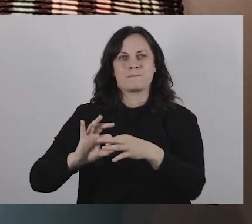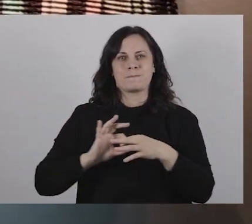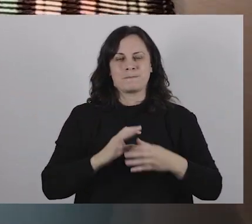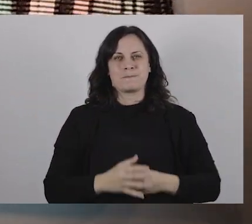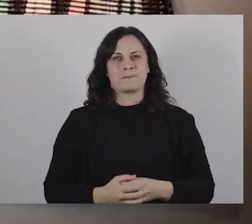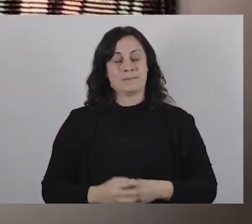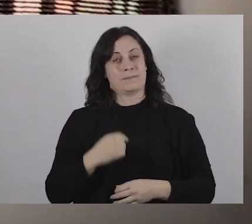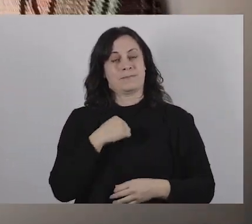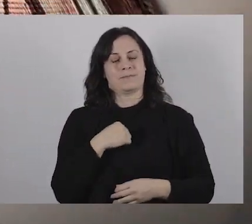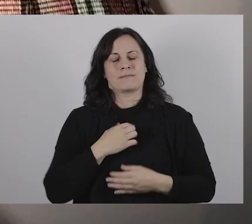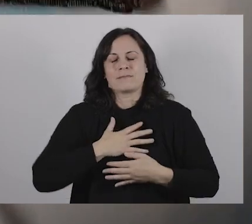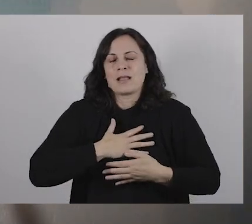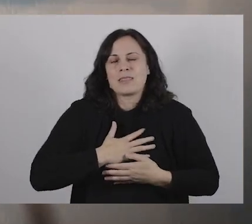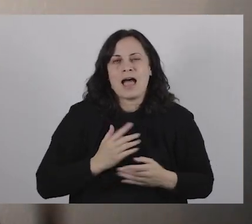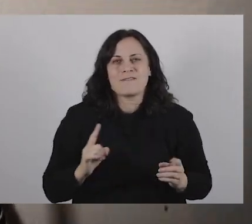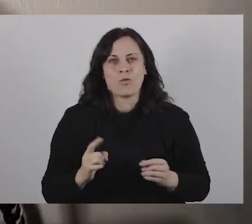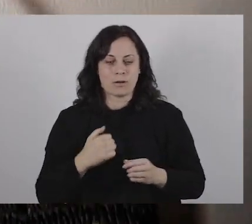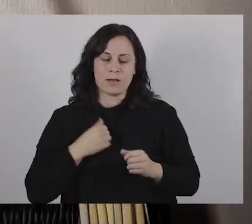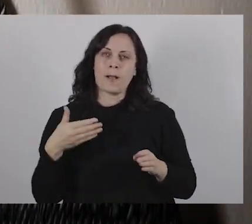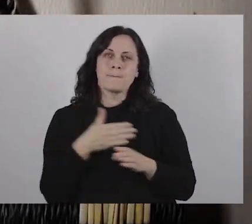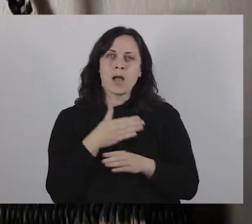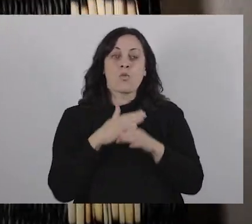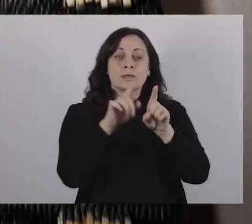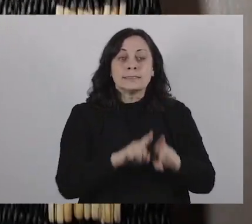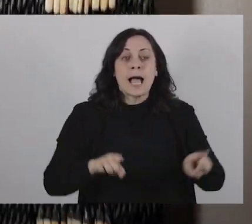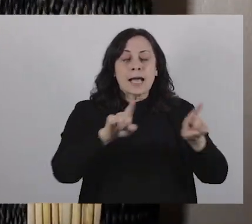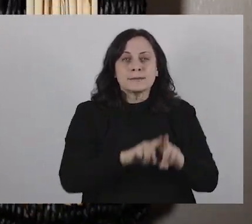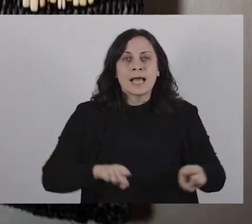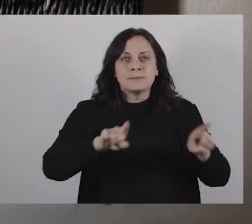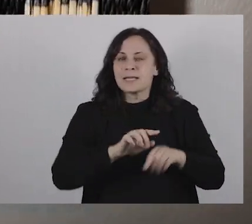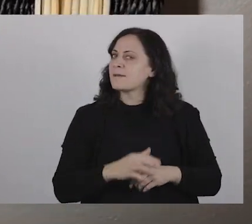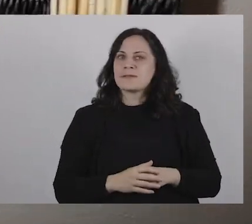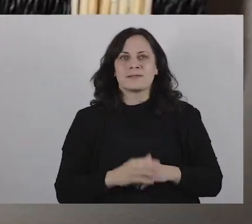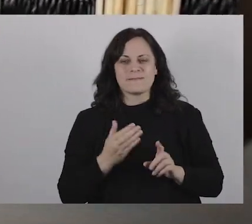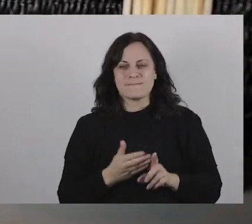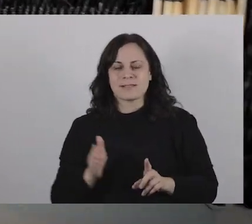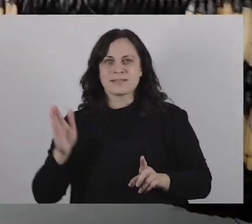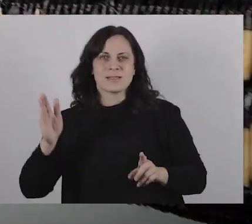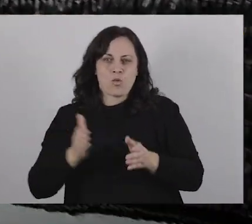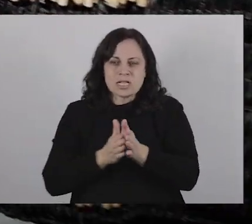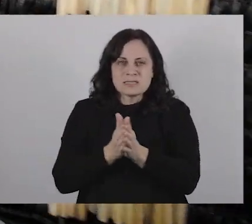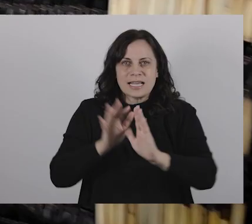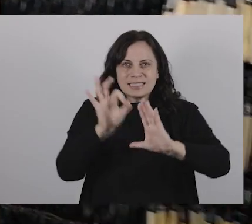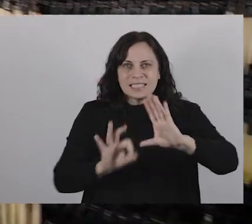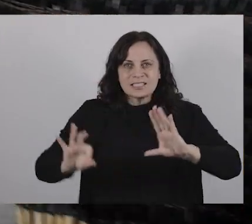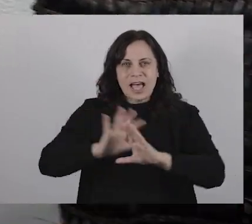And I love pushing the boundaries and seeing where I can take kete design.